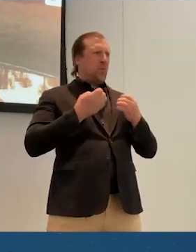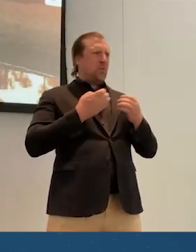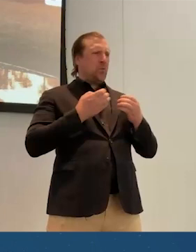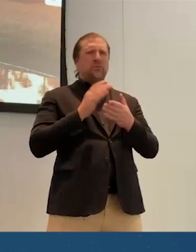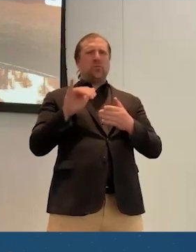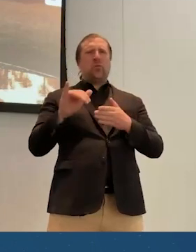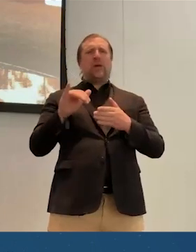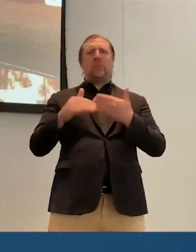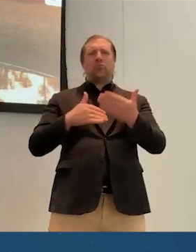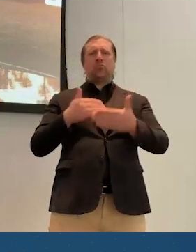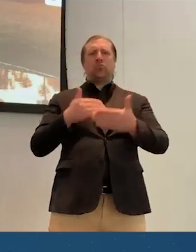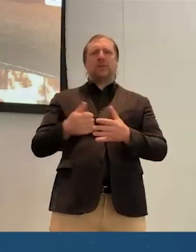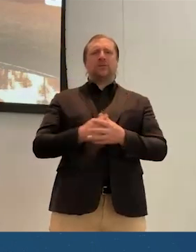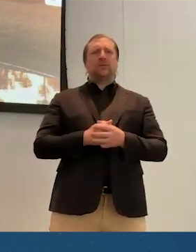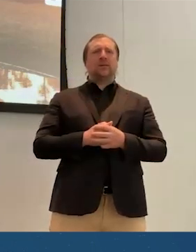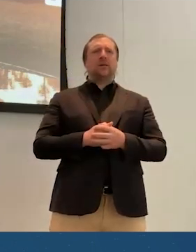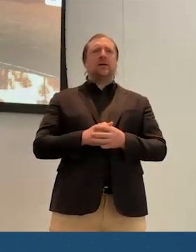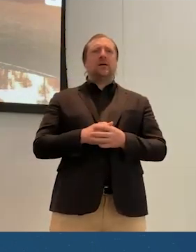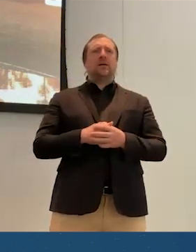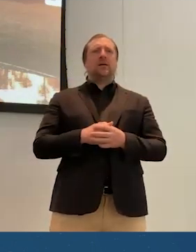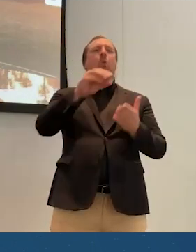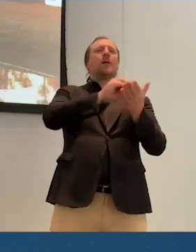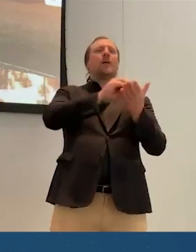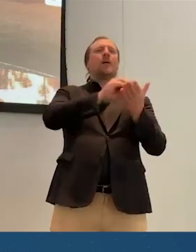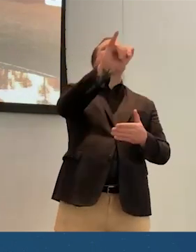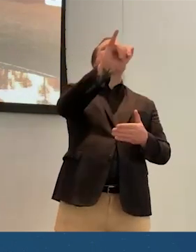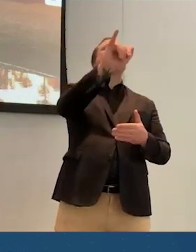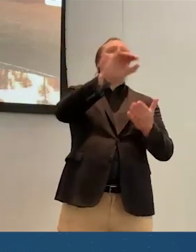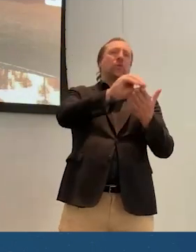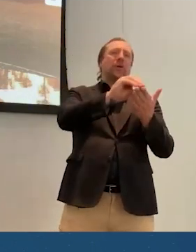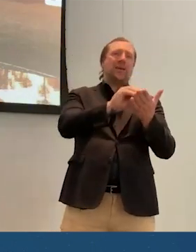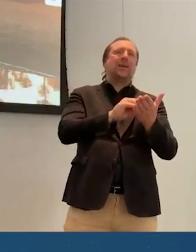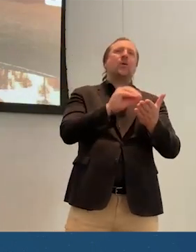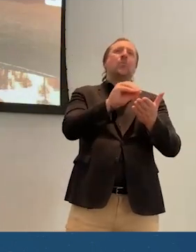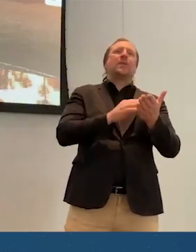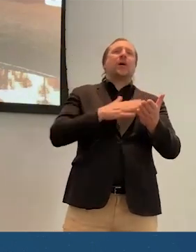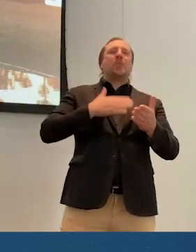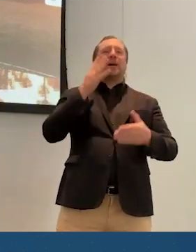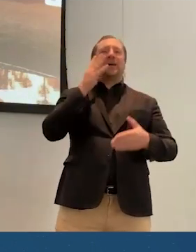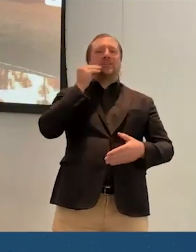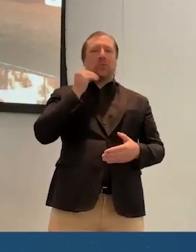This directive offered a journey on a personal account of my VR